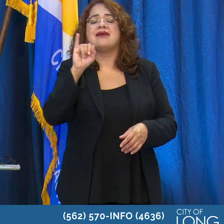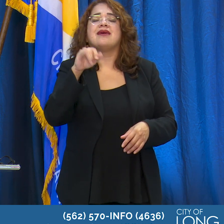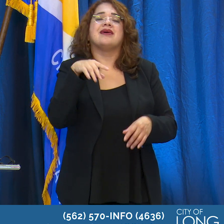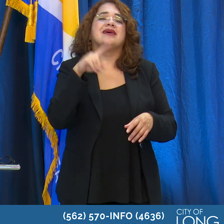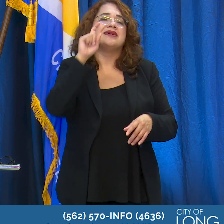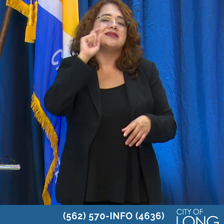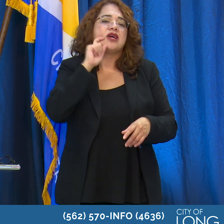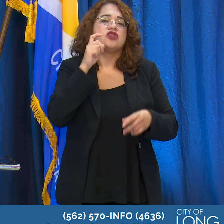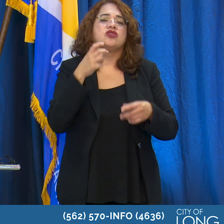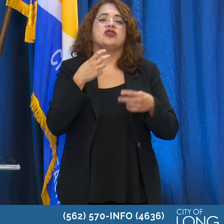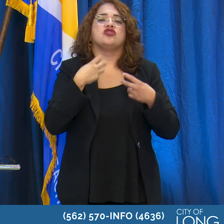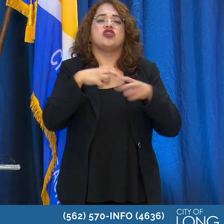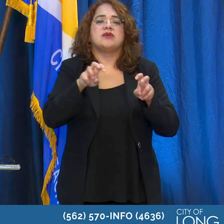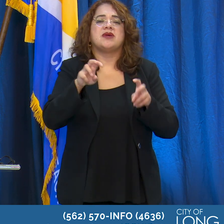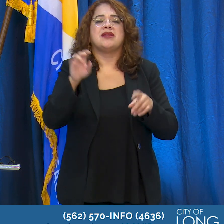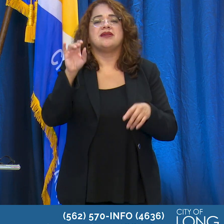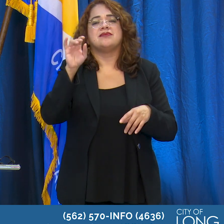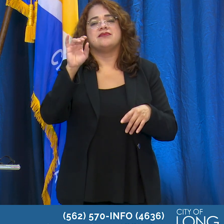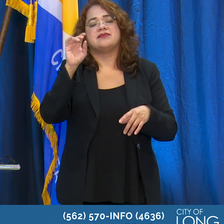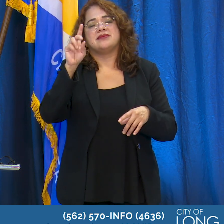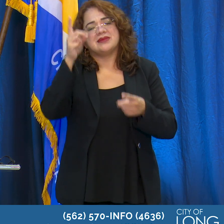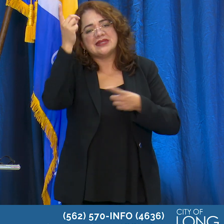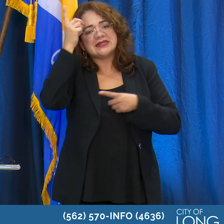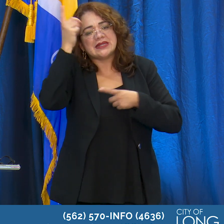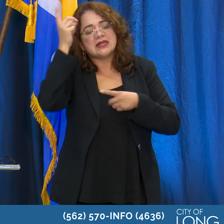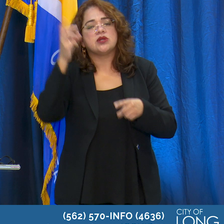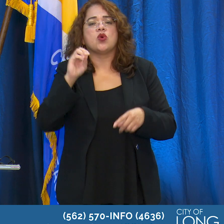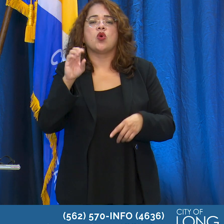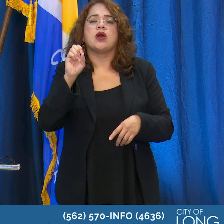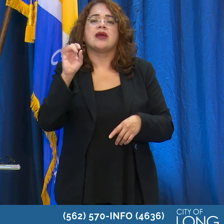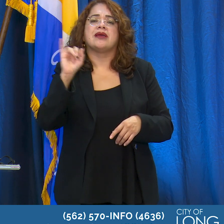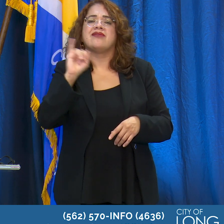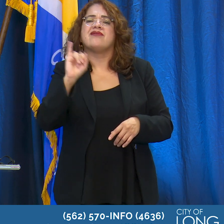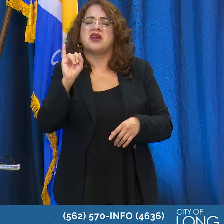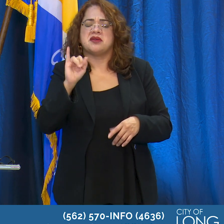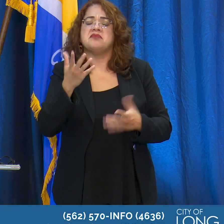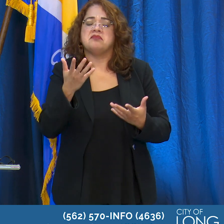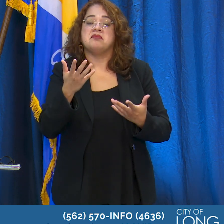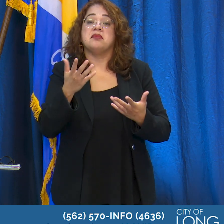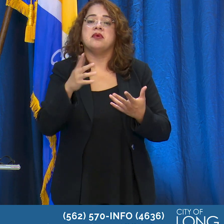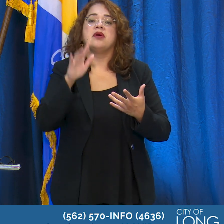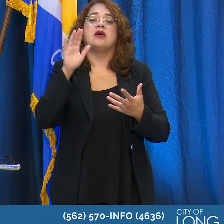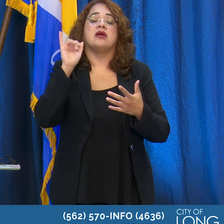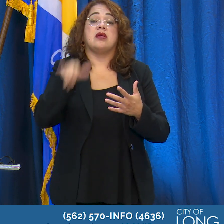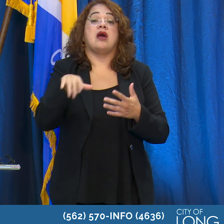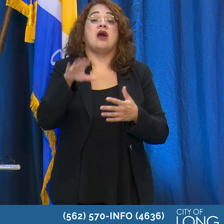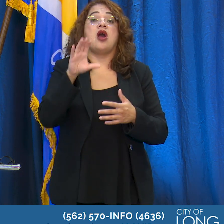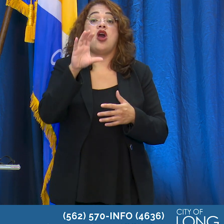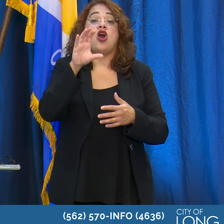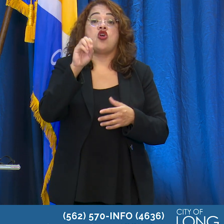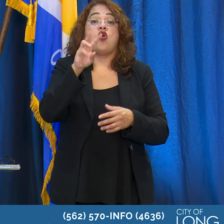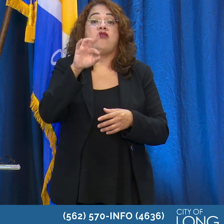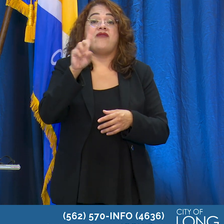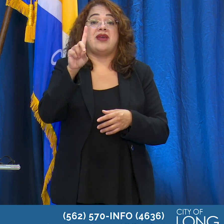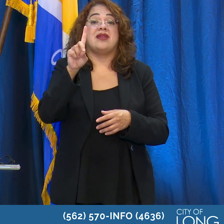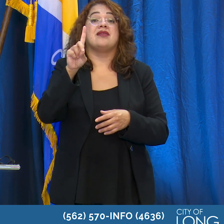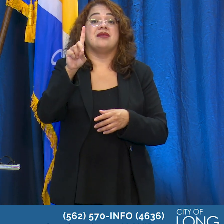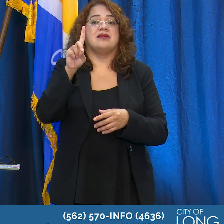only is it crippling our ability to have the most updated COVID data, it's also impacting our ability to respond to